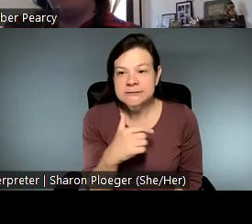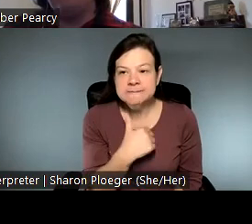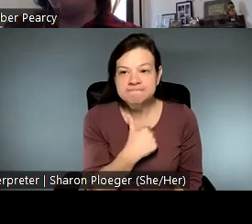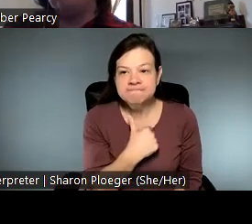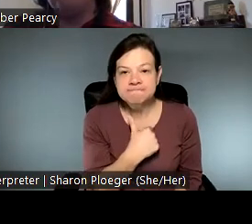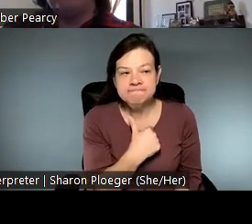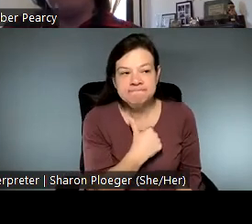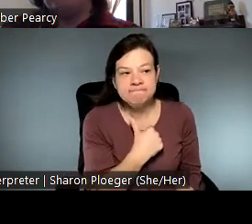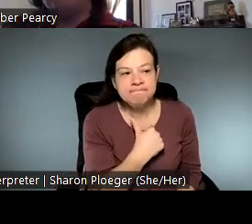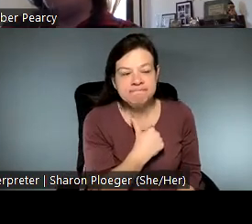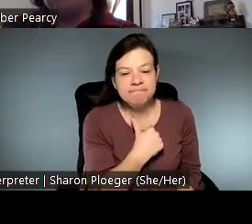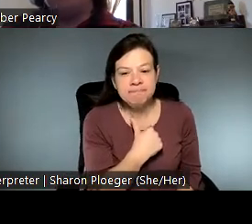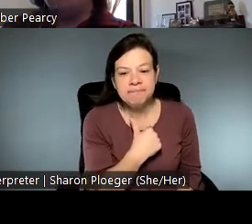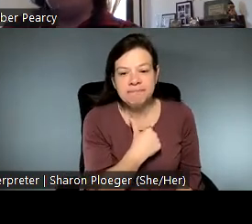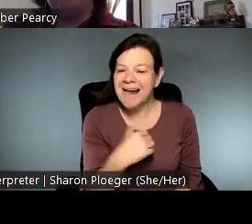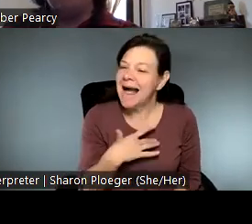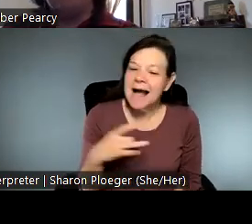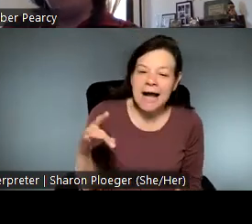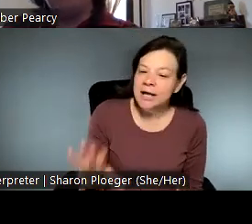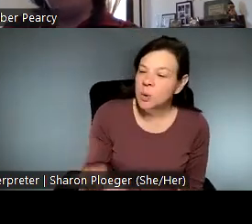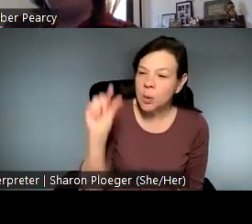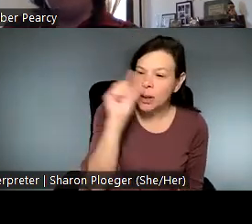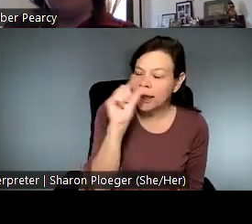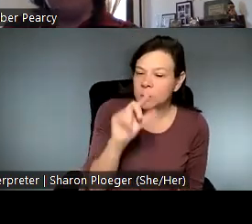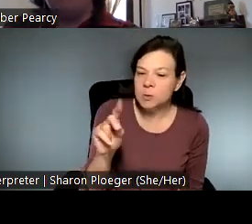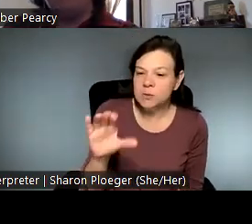I don't like Google Docs for accessibility.